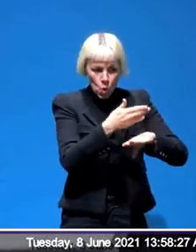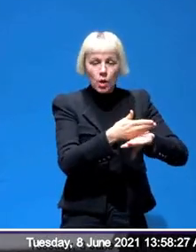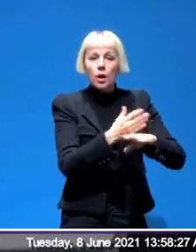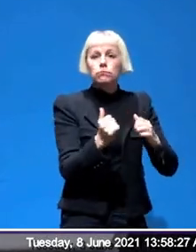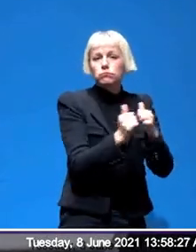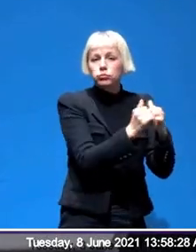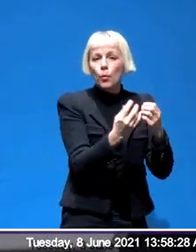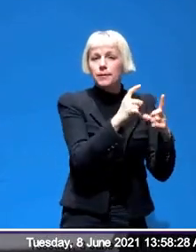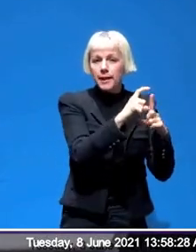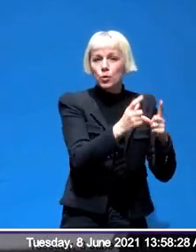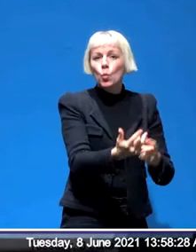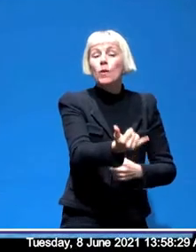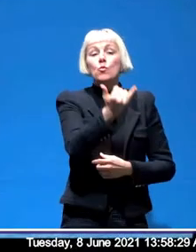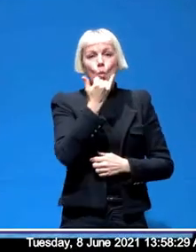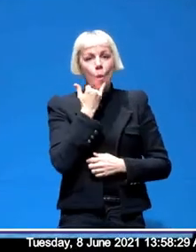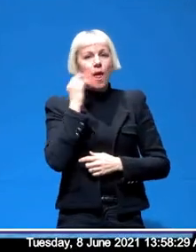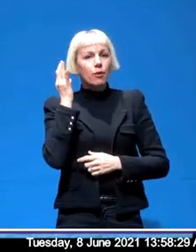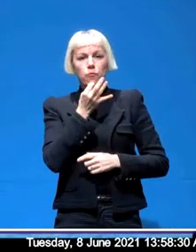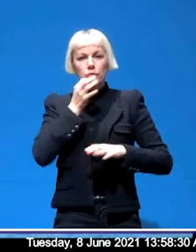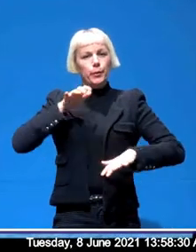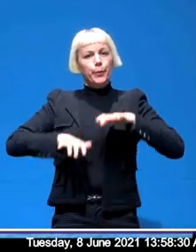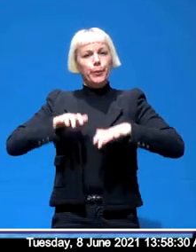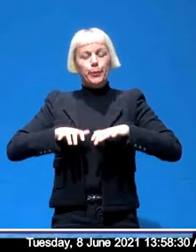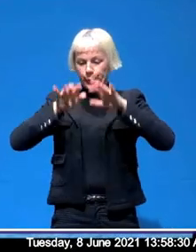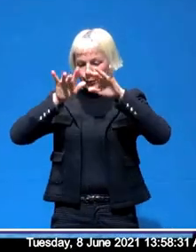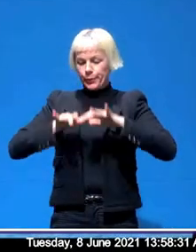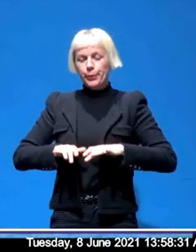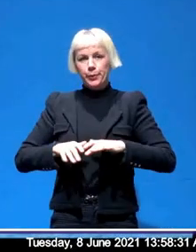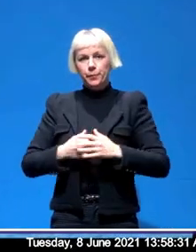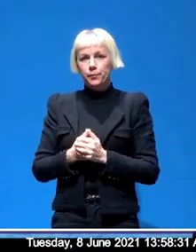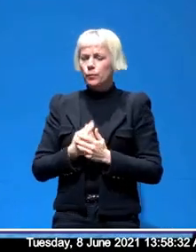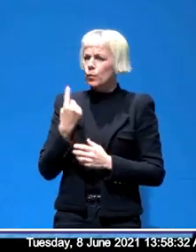And who would see that report once it was entered?